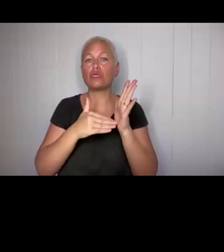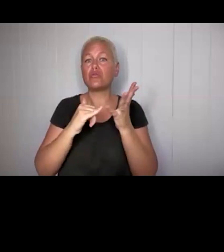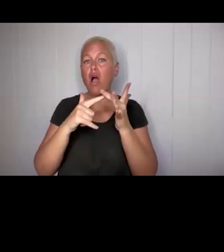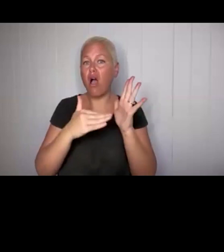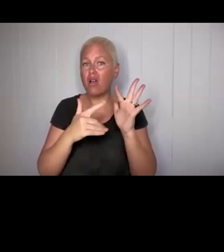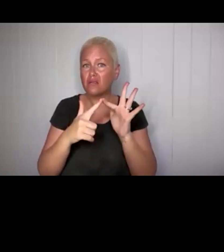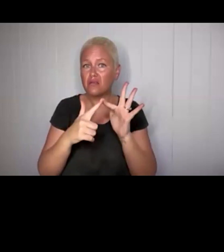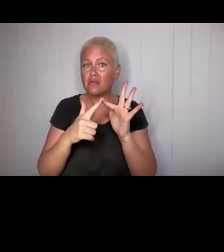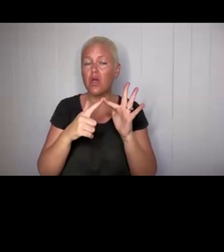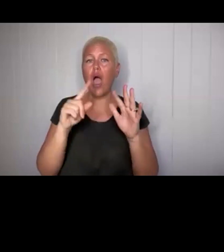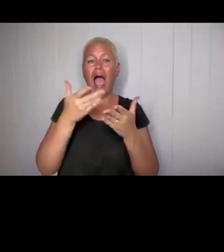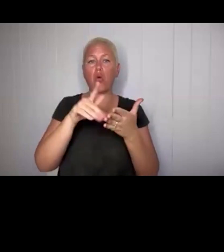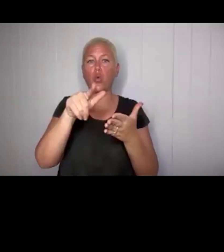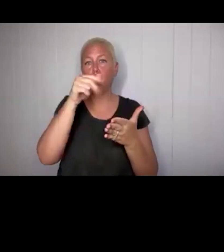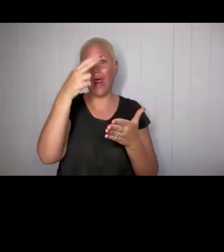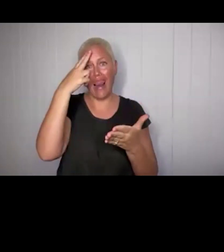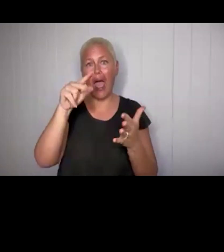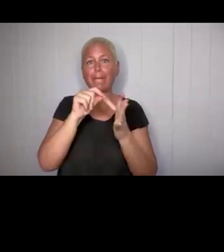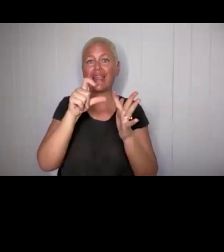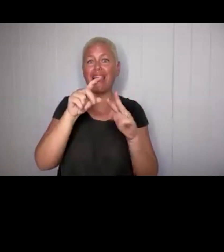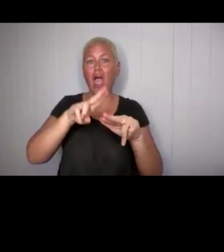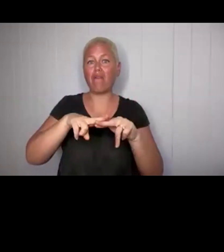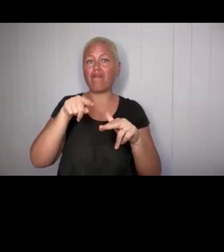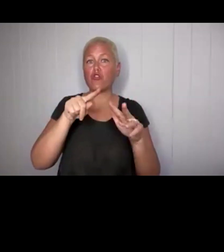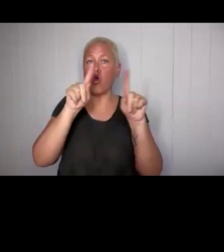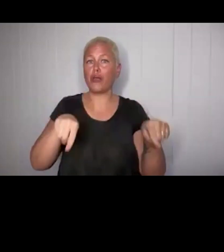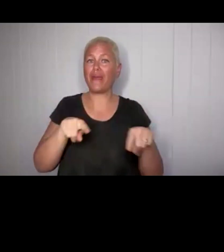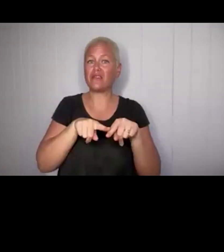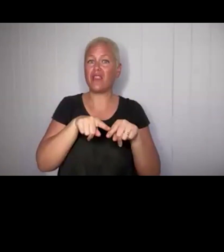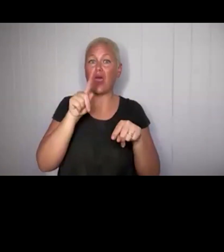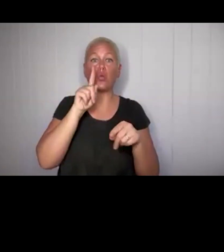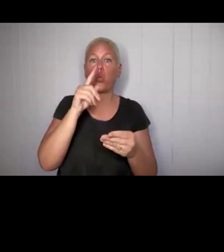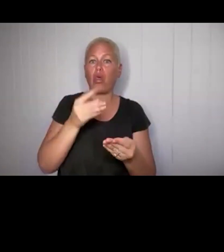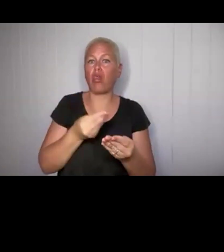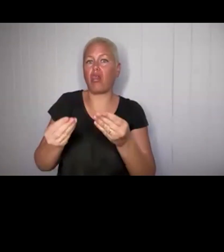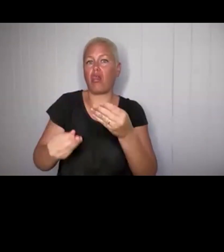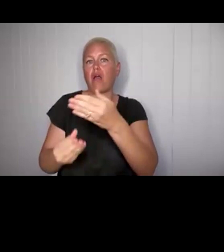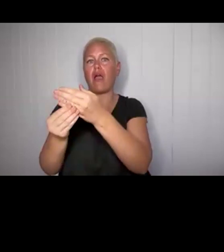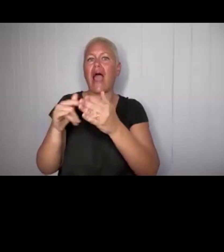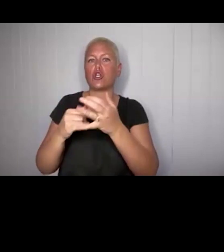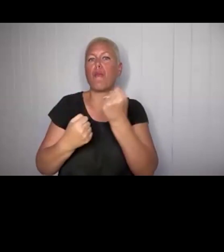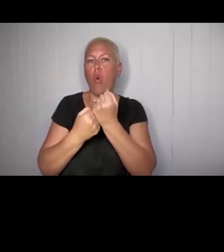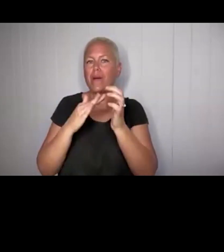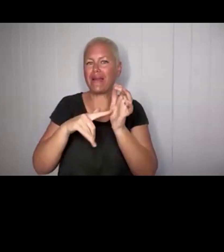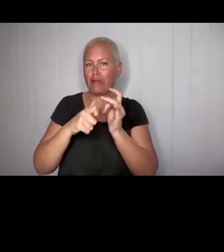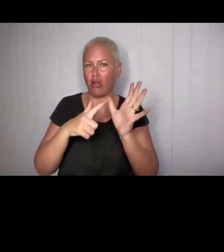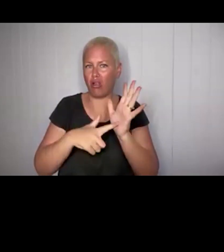should name the PDF documents that you submit as part of your support material. In 2026, and this